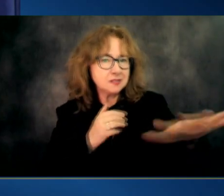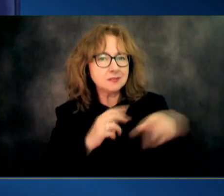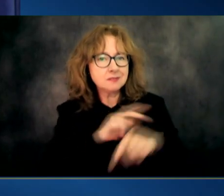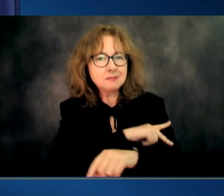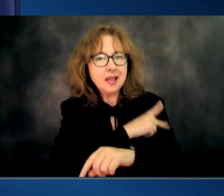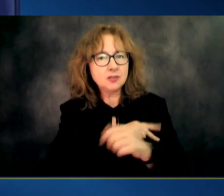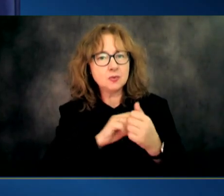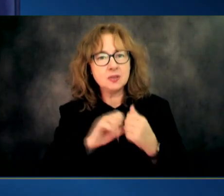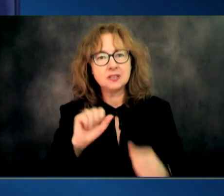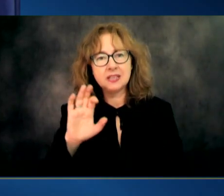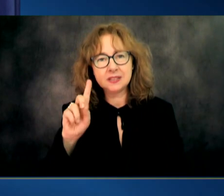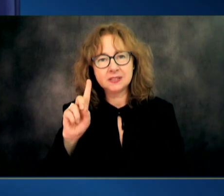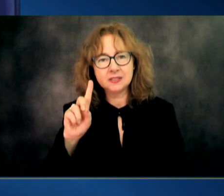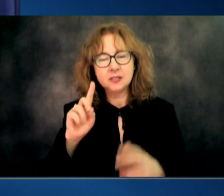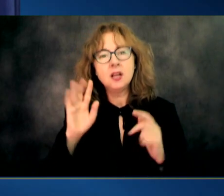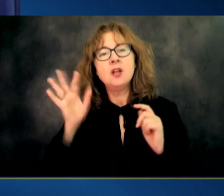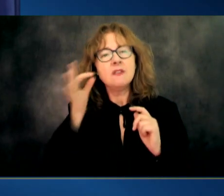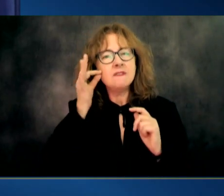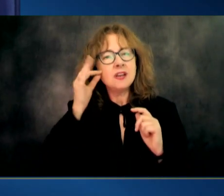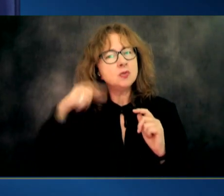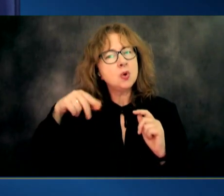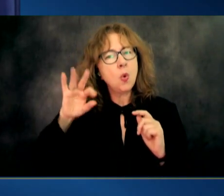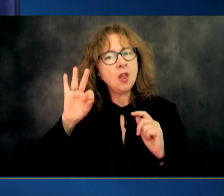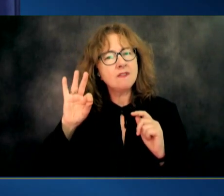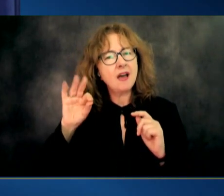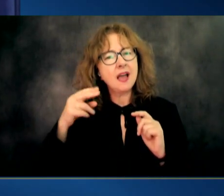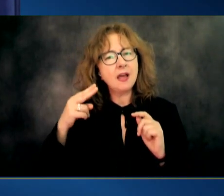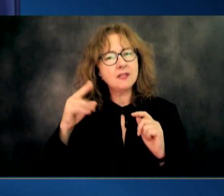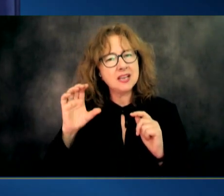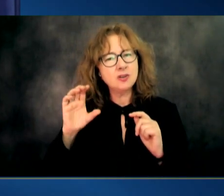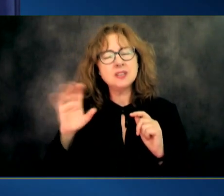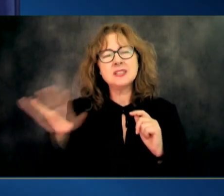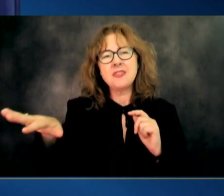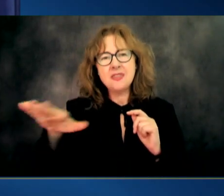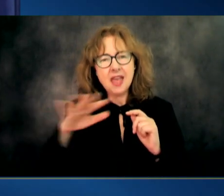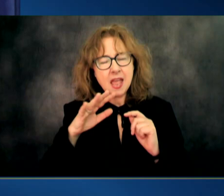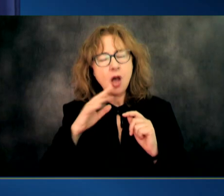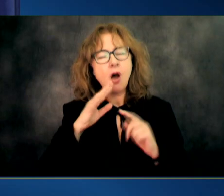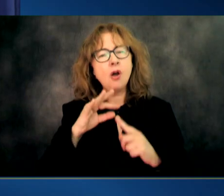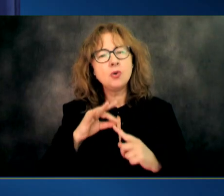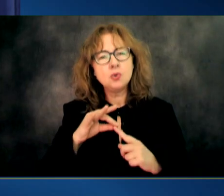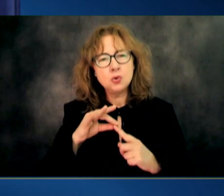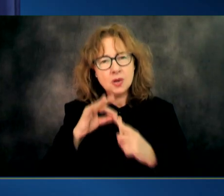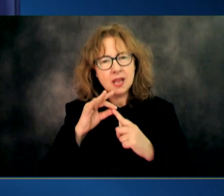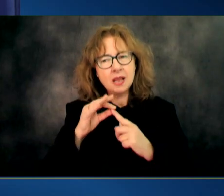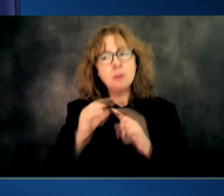centers are in a really unique position, because majority of them are primary medical home. And so,